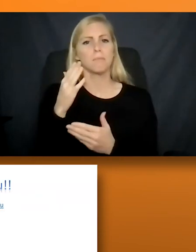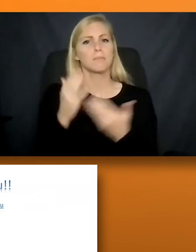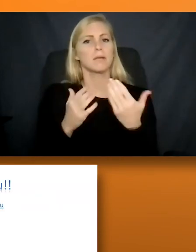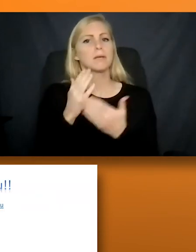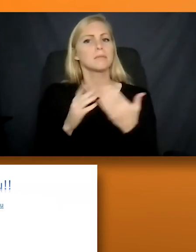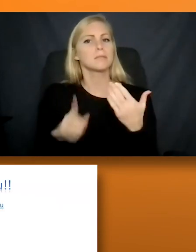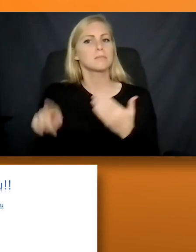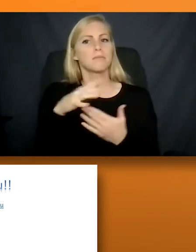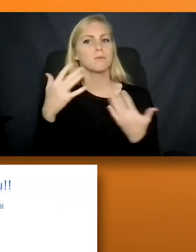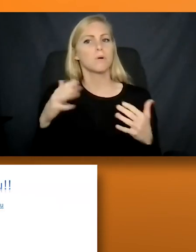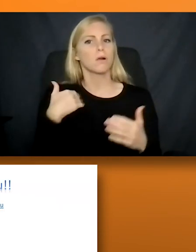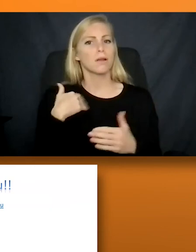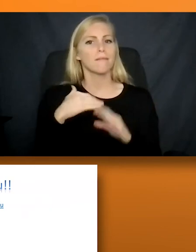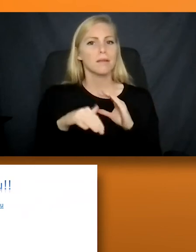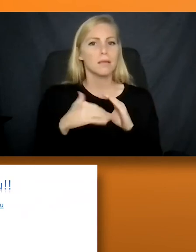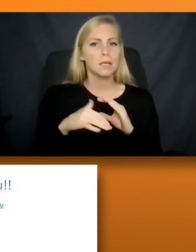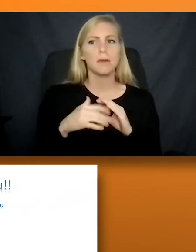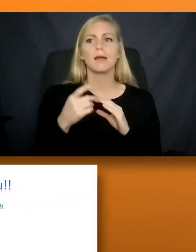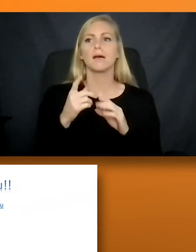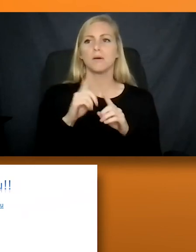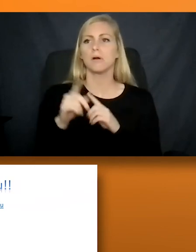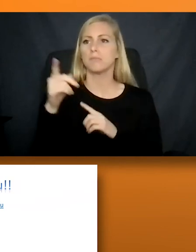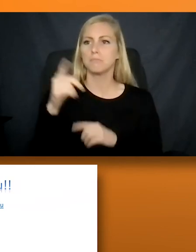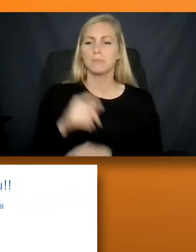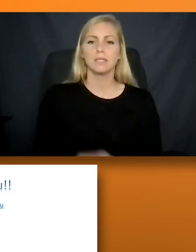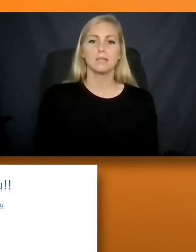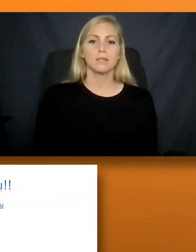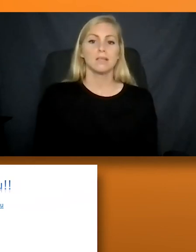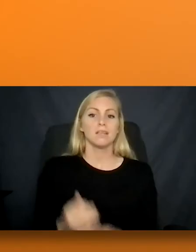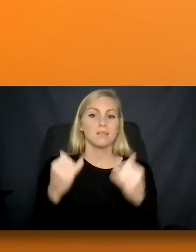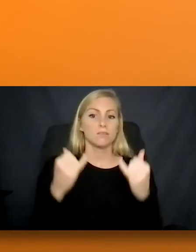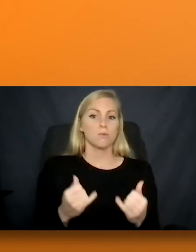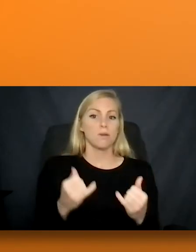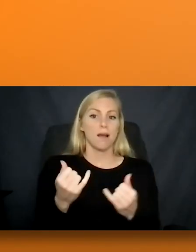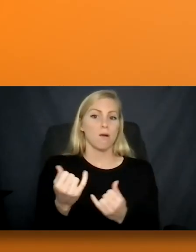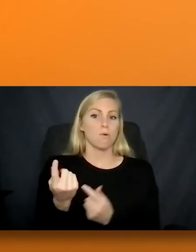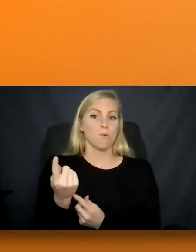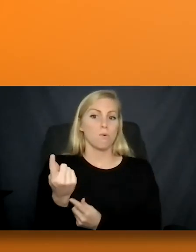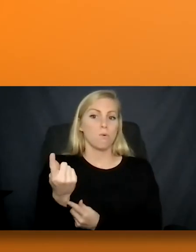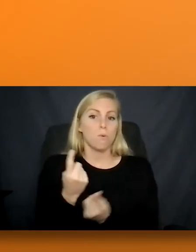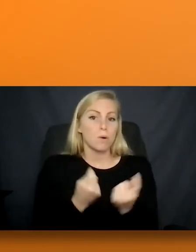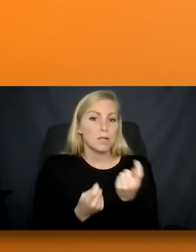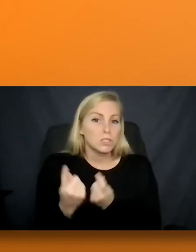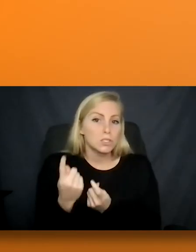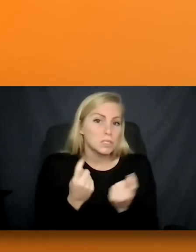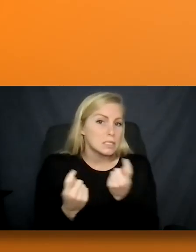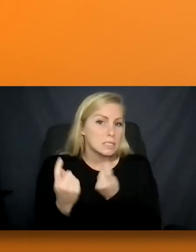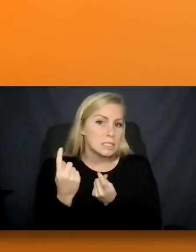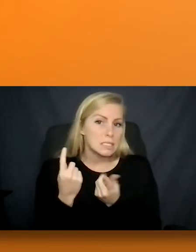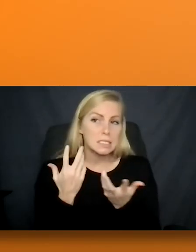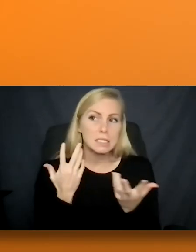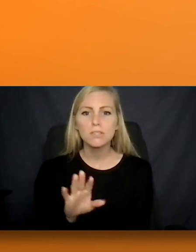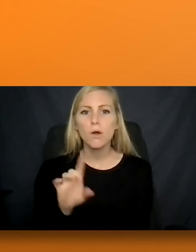You might already have it, or I'm in the system. So I will take questions if there are any.